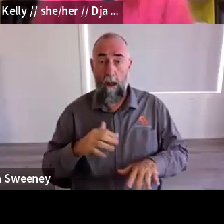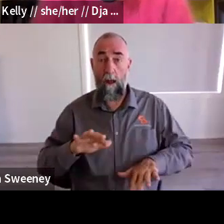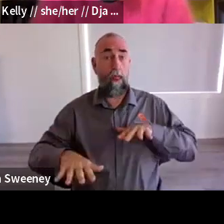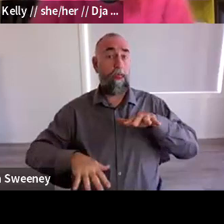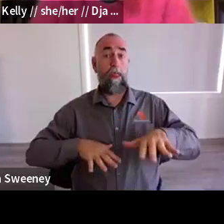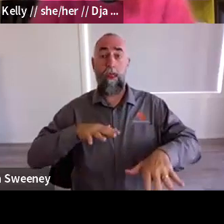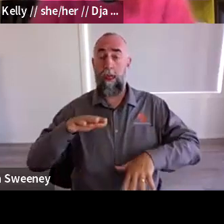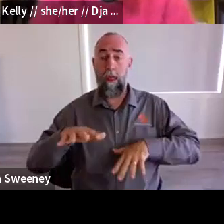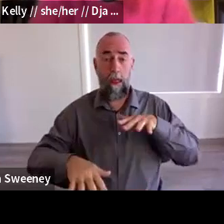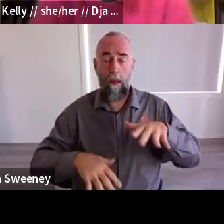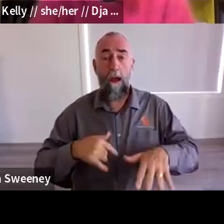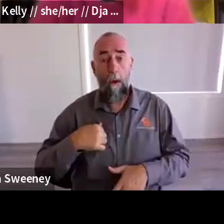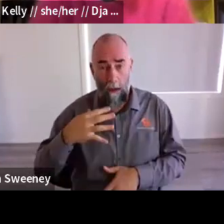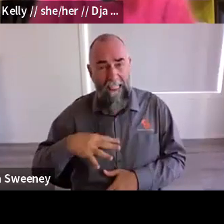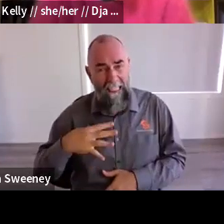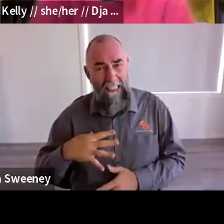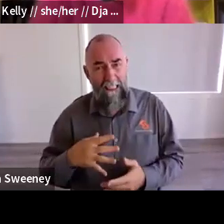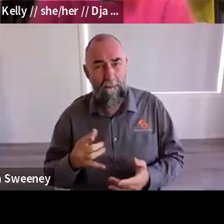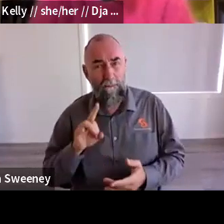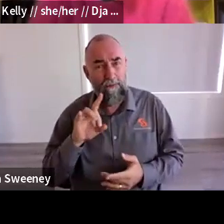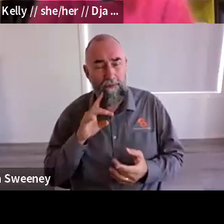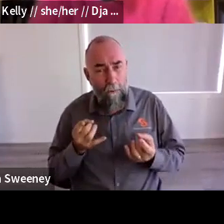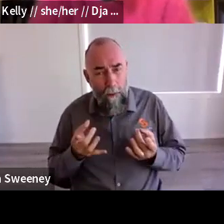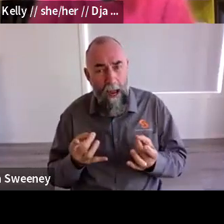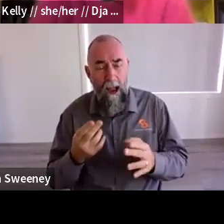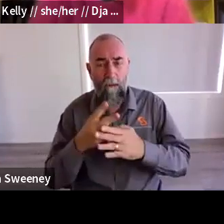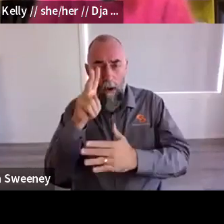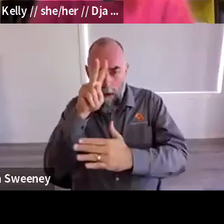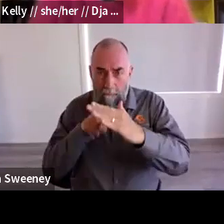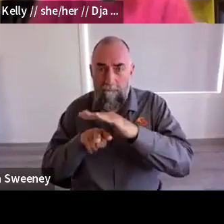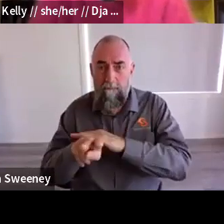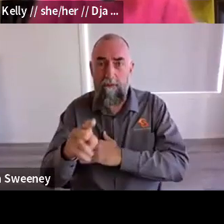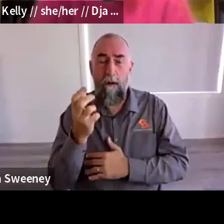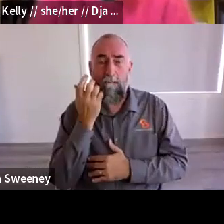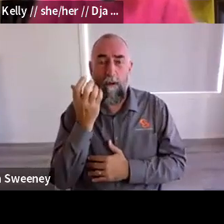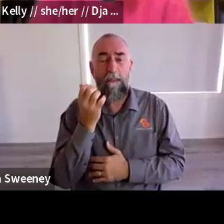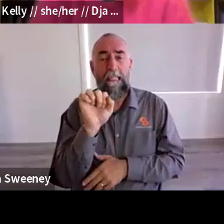we're going to make sure we can make this is a good for us as we possibly